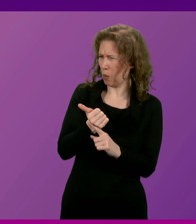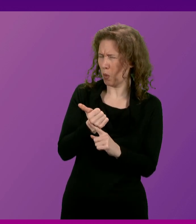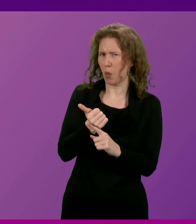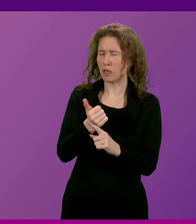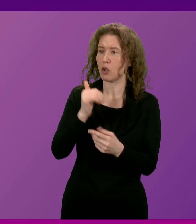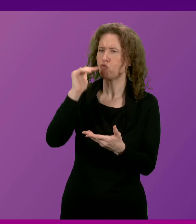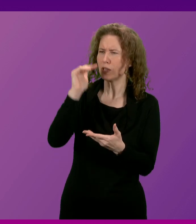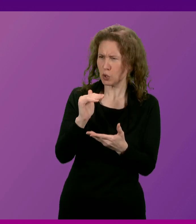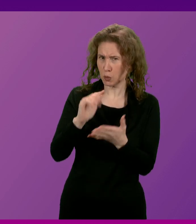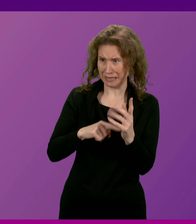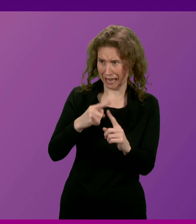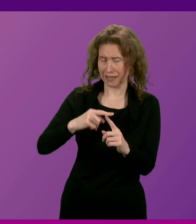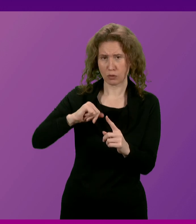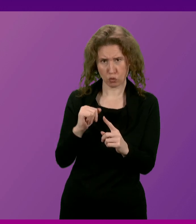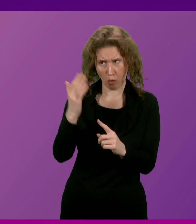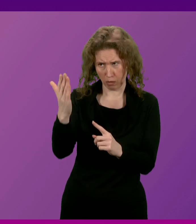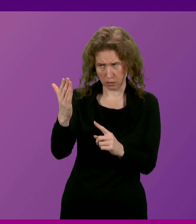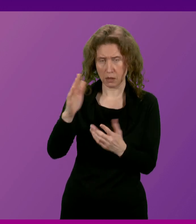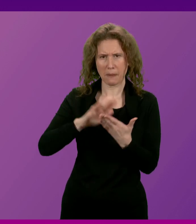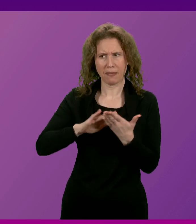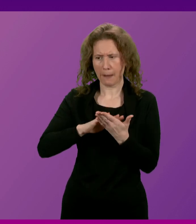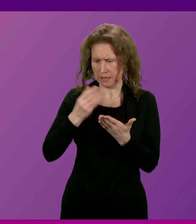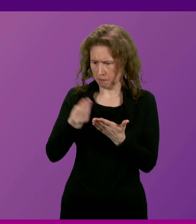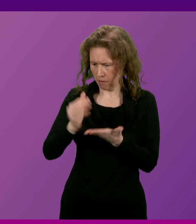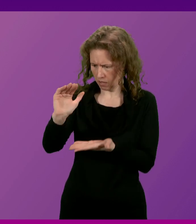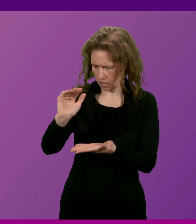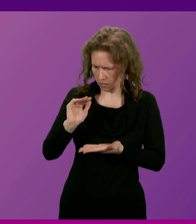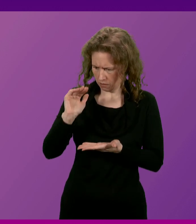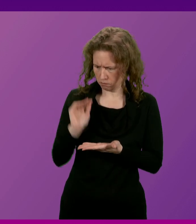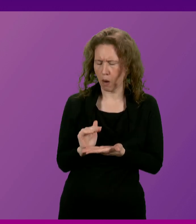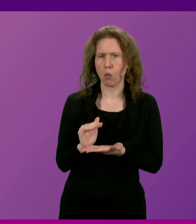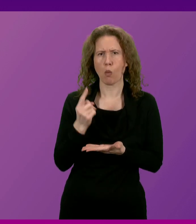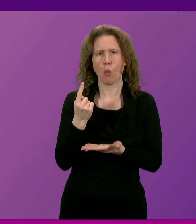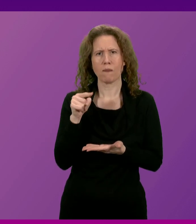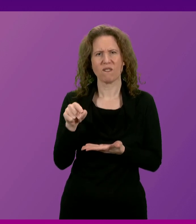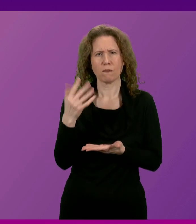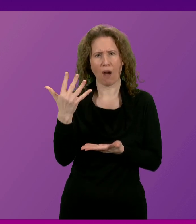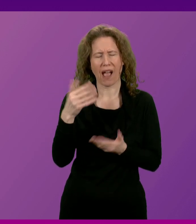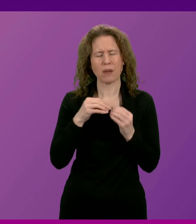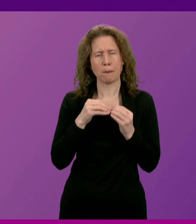taxation in Scotland that would cut public expenditure by £1.5 billion,